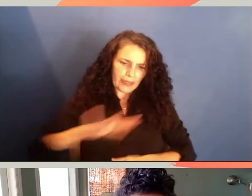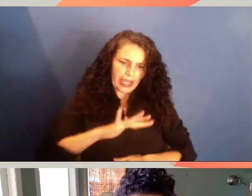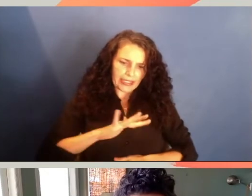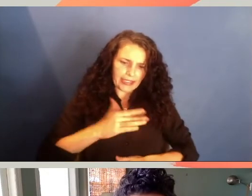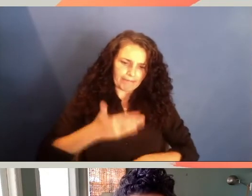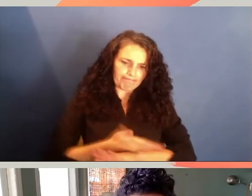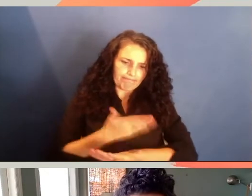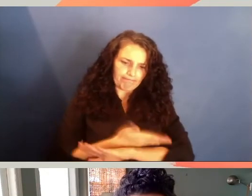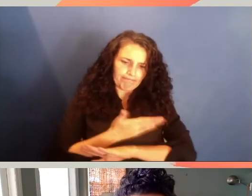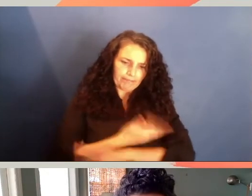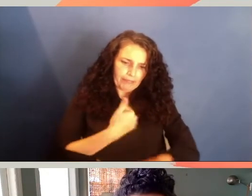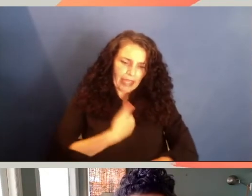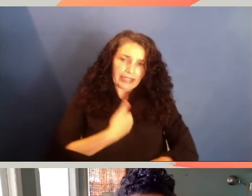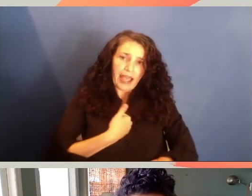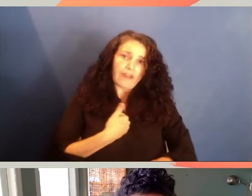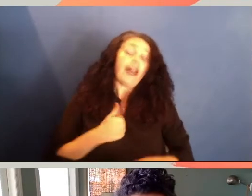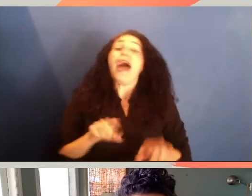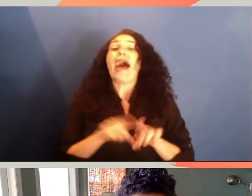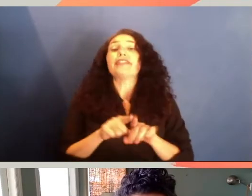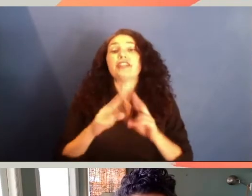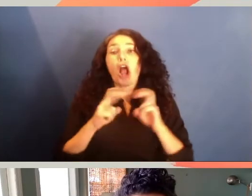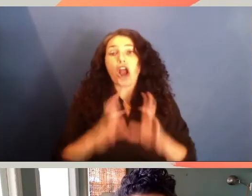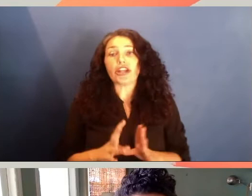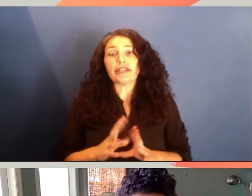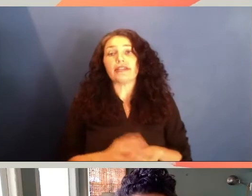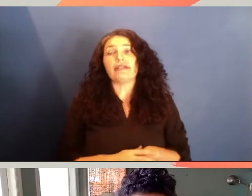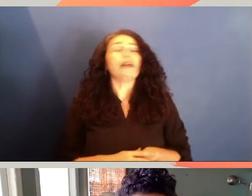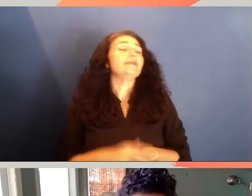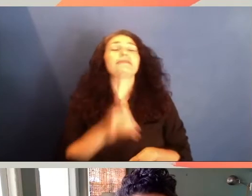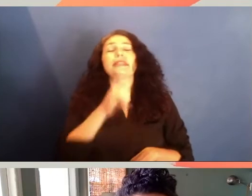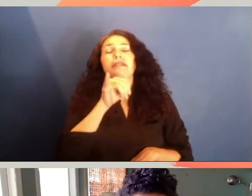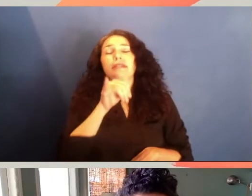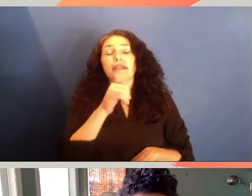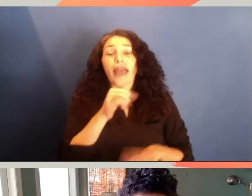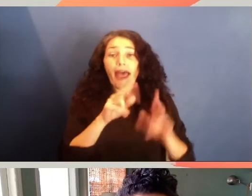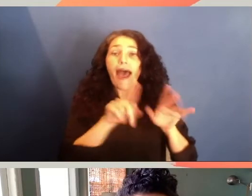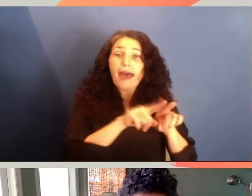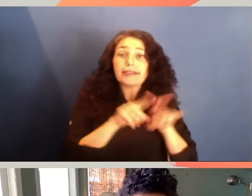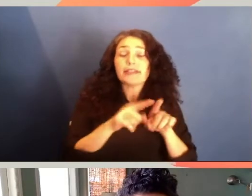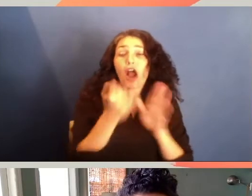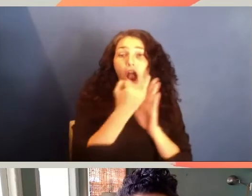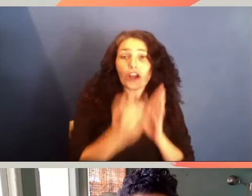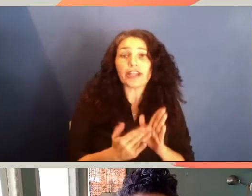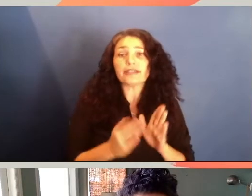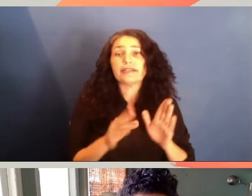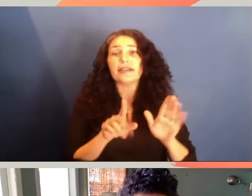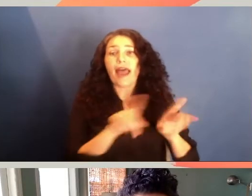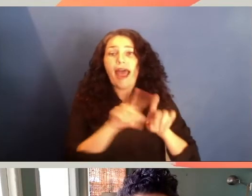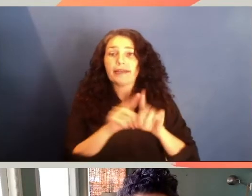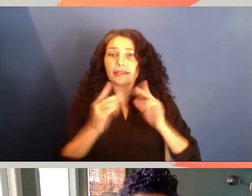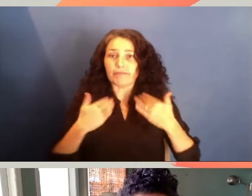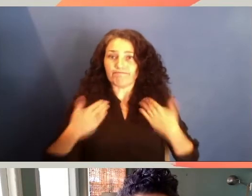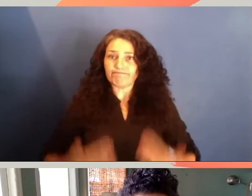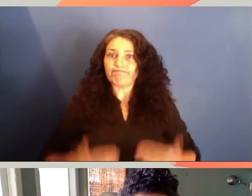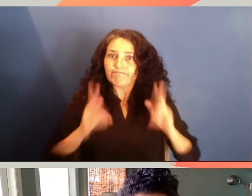as an artist and as a human being? And it has to start with individuals. But then, the opportunity that we have in the world, right.